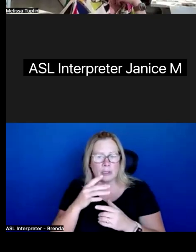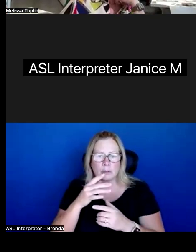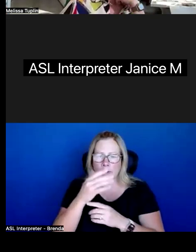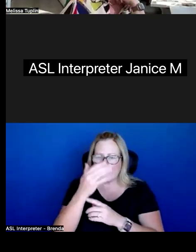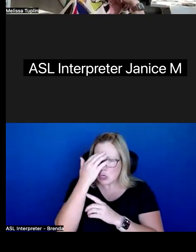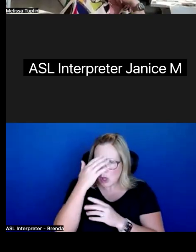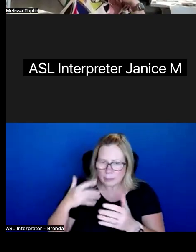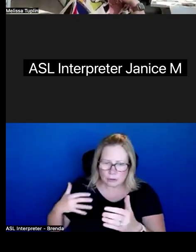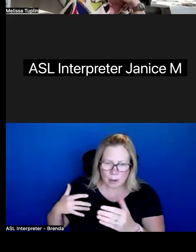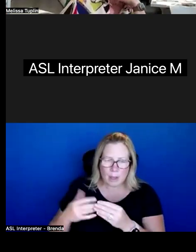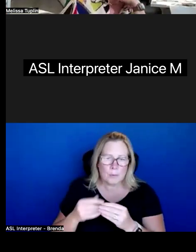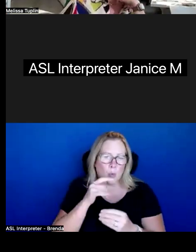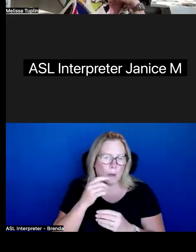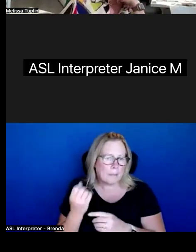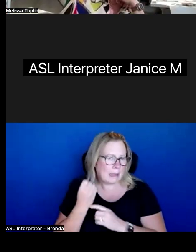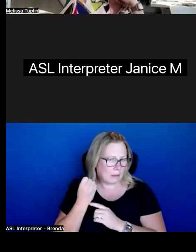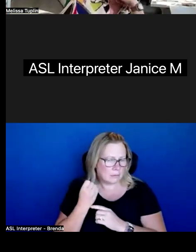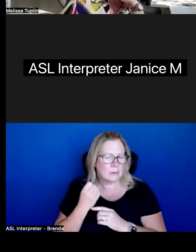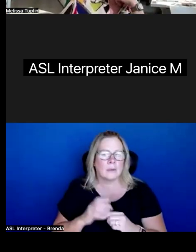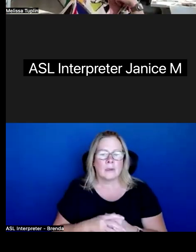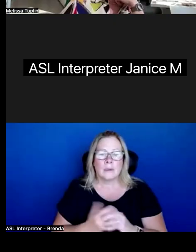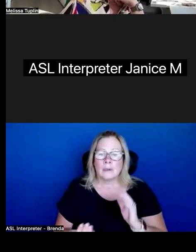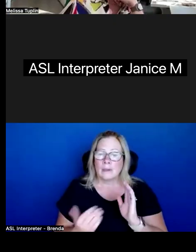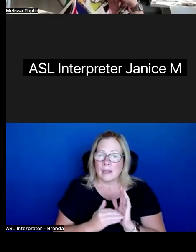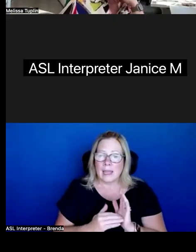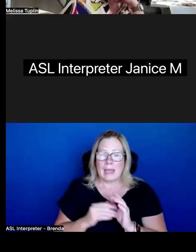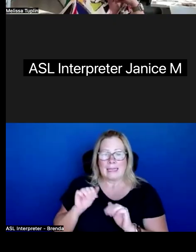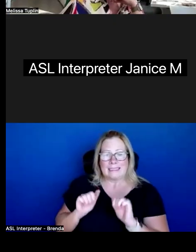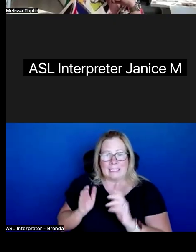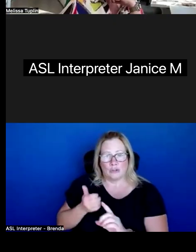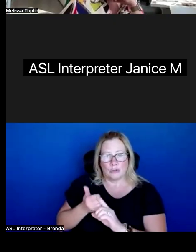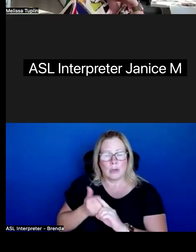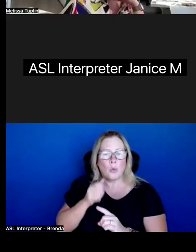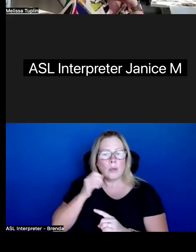Assessors will be expected to experience your work so that their knowledge of your organization is